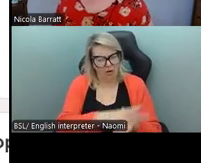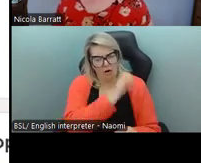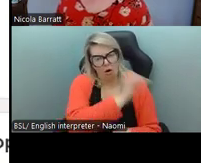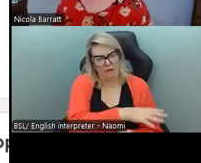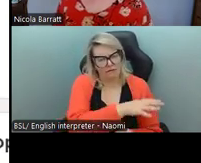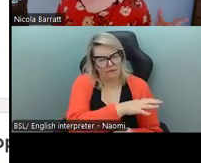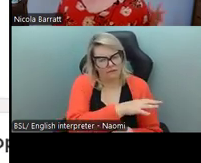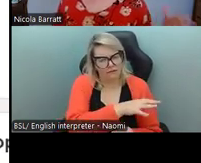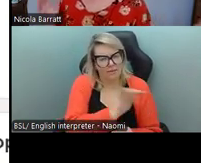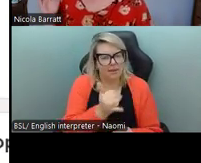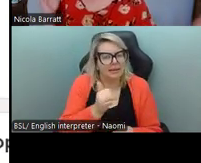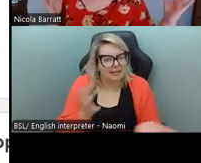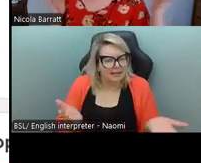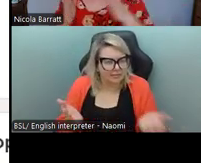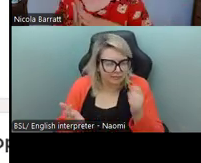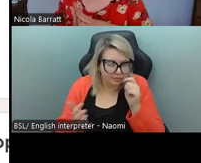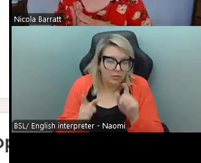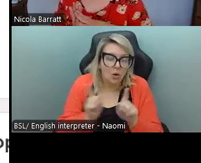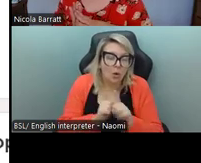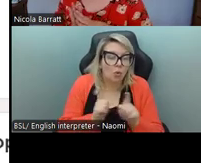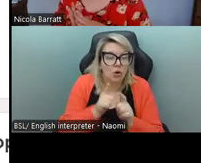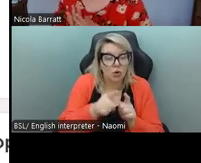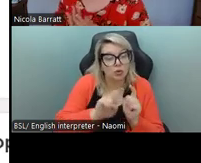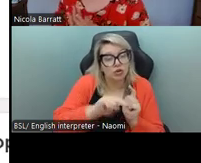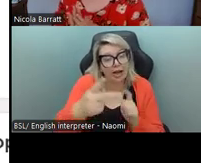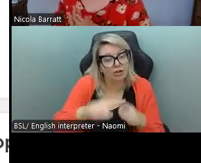but also you'll never be able to transfer it over to being a page.